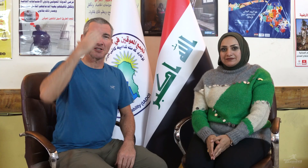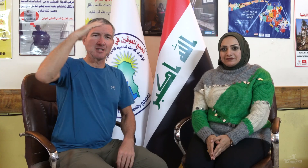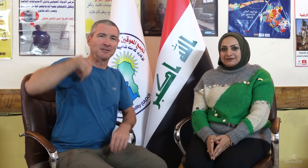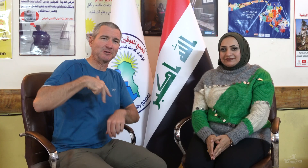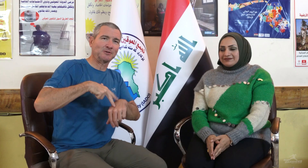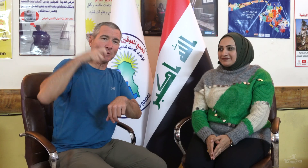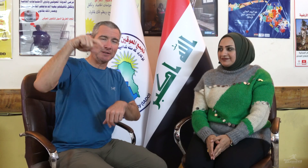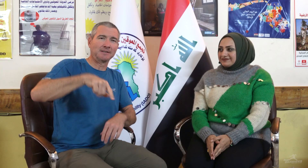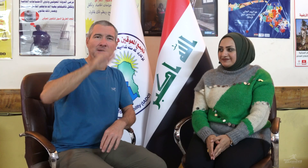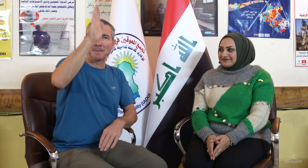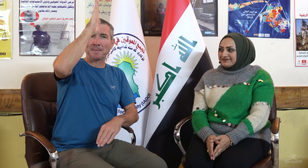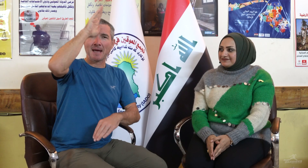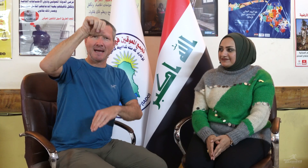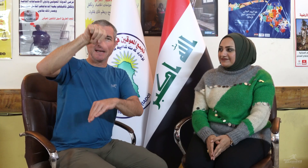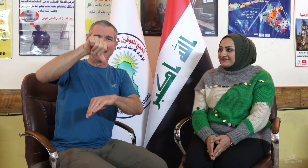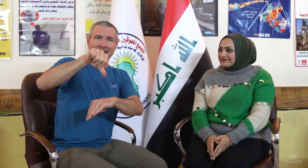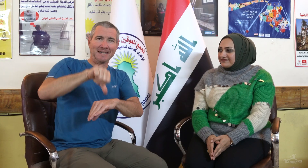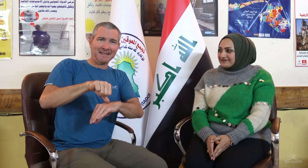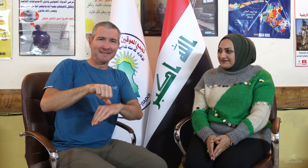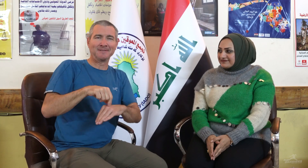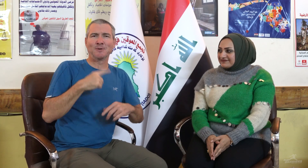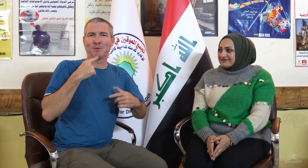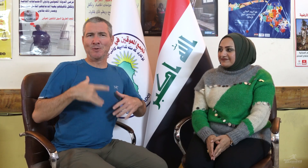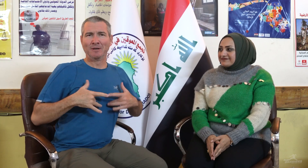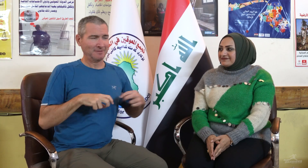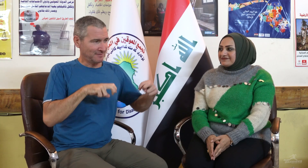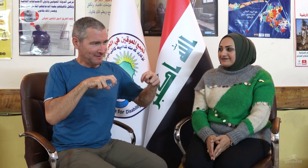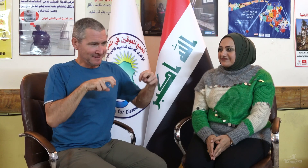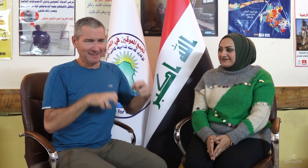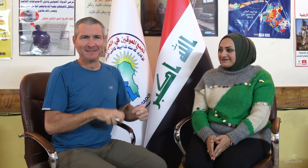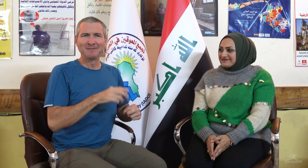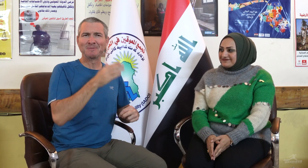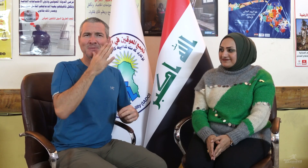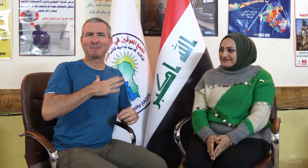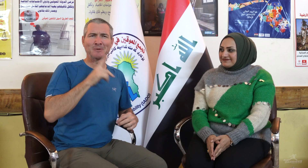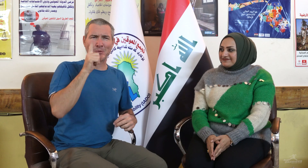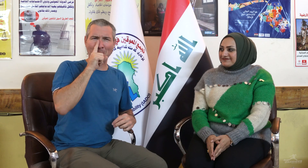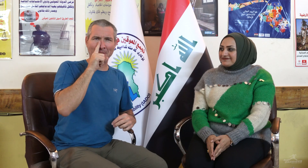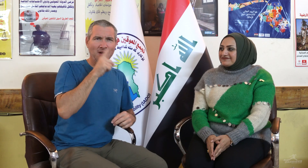Hello, I’m Joel and I am here in Baghdad. Today, I’m excited to be sitting down with a woman